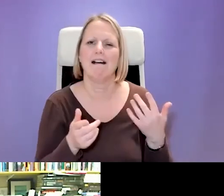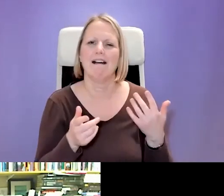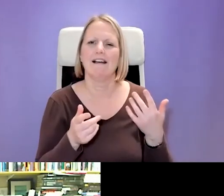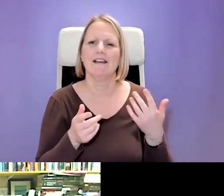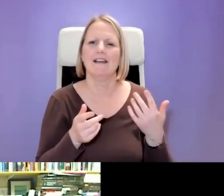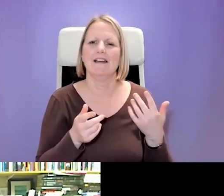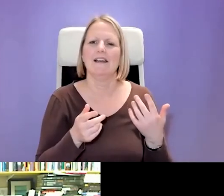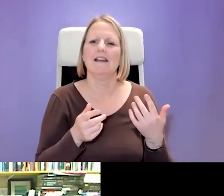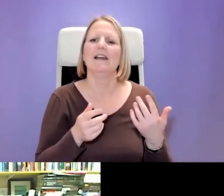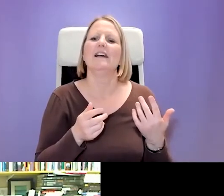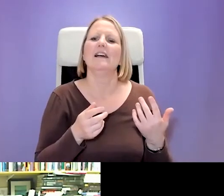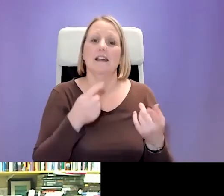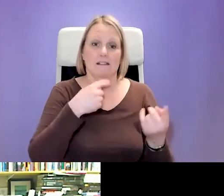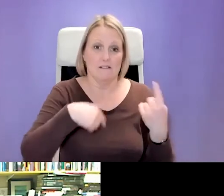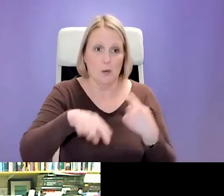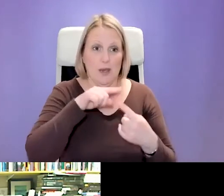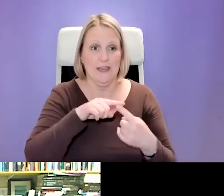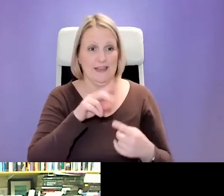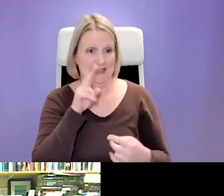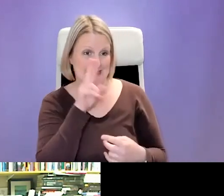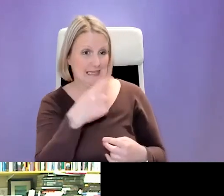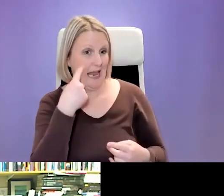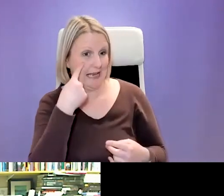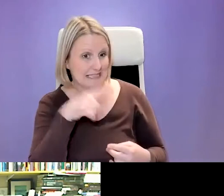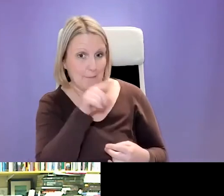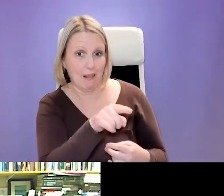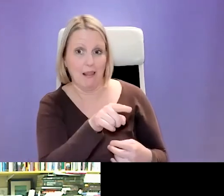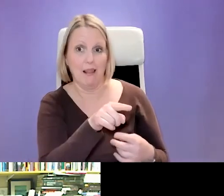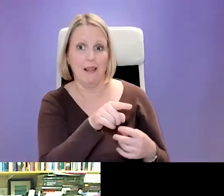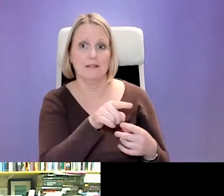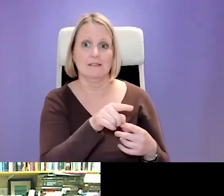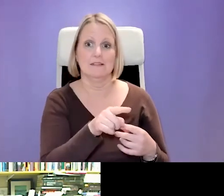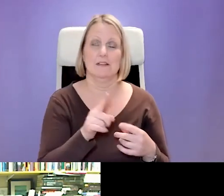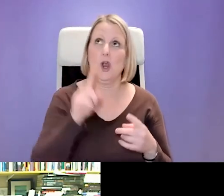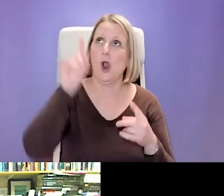someone fulfilling their role in God's story with the world in the community of worship,